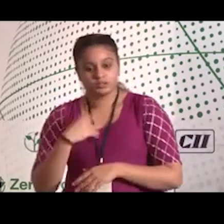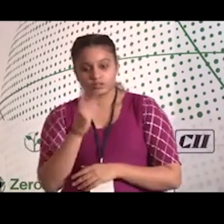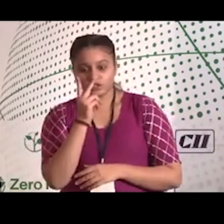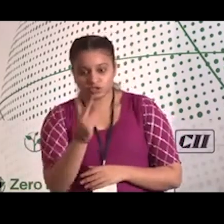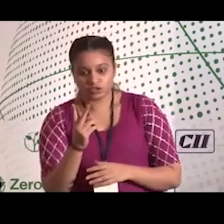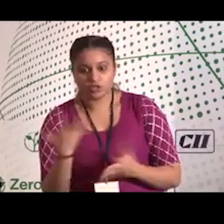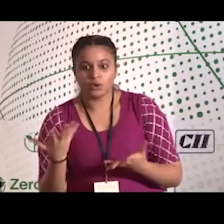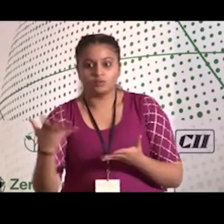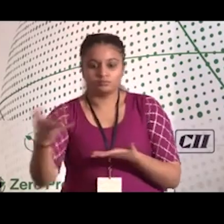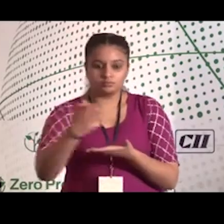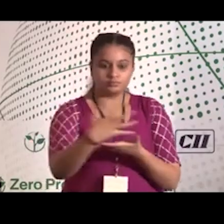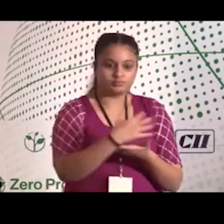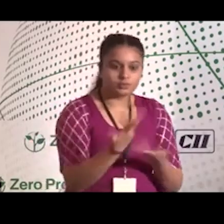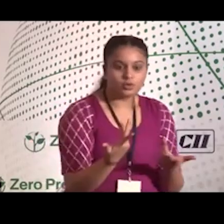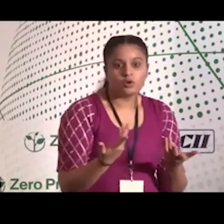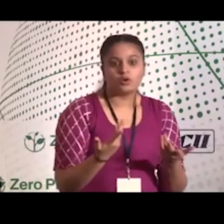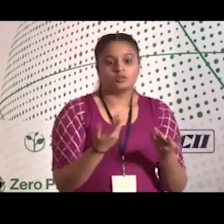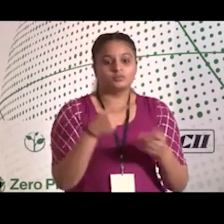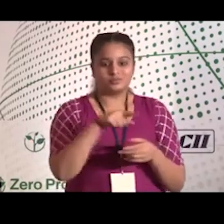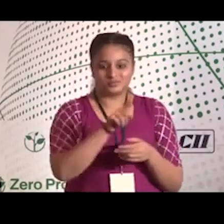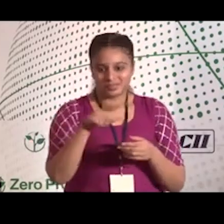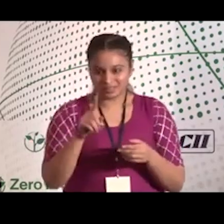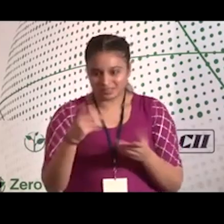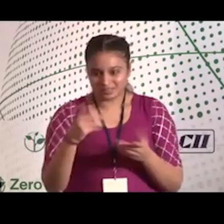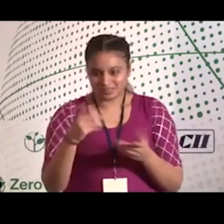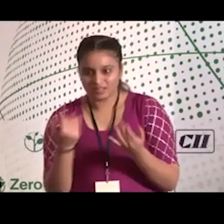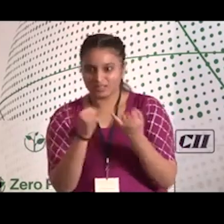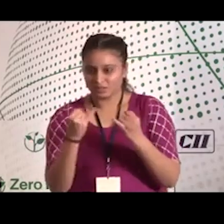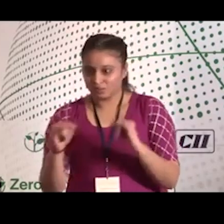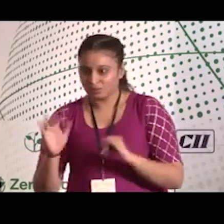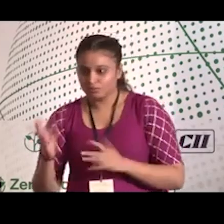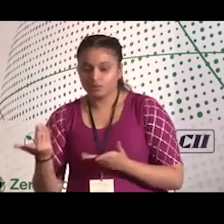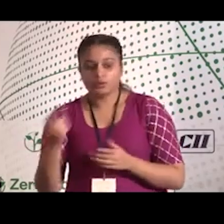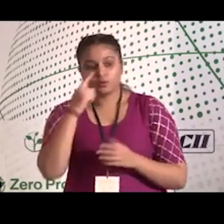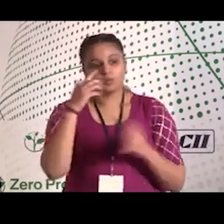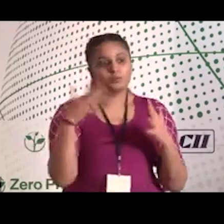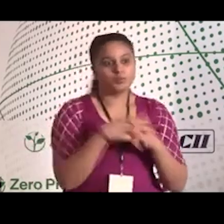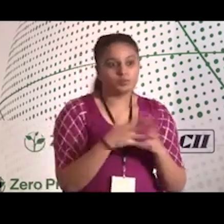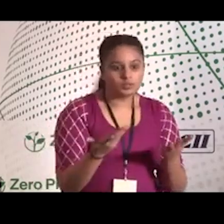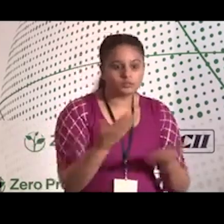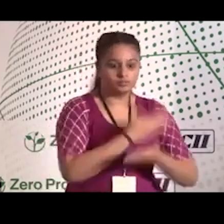collectives or individuals of women where differently abled women